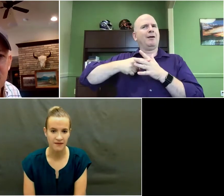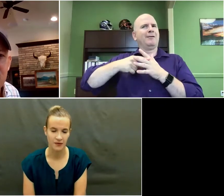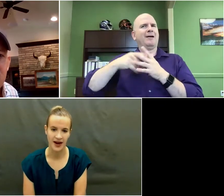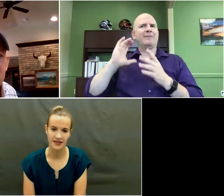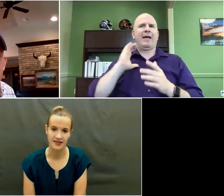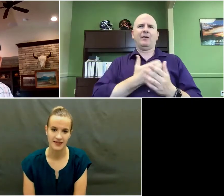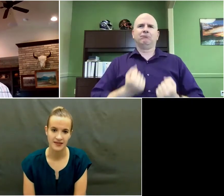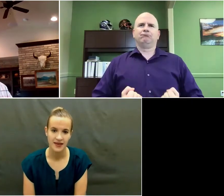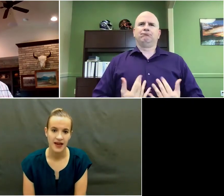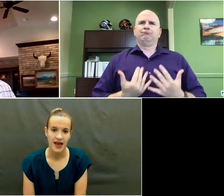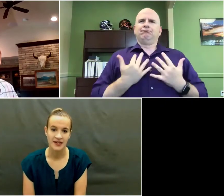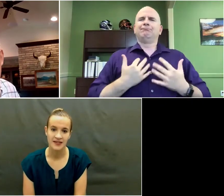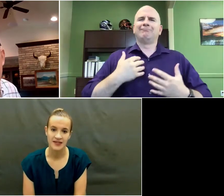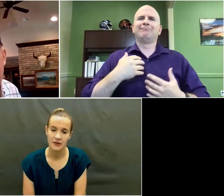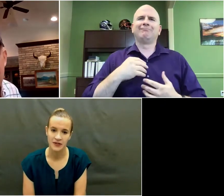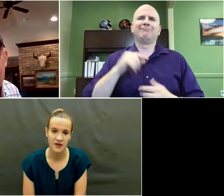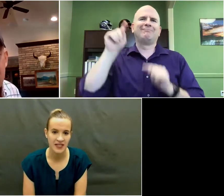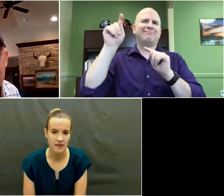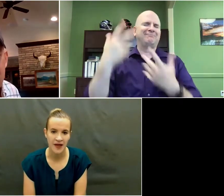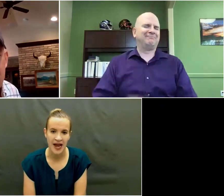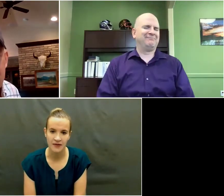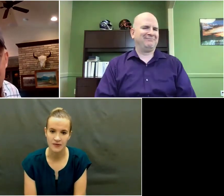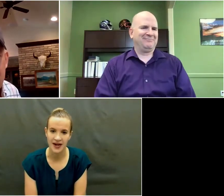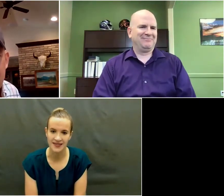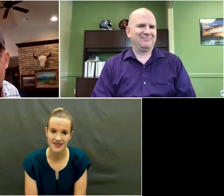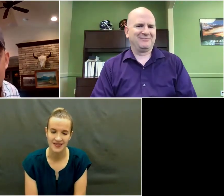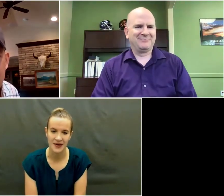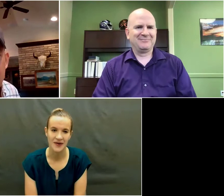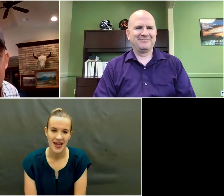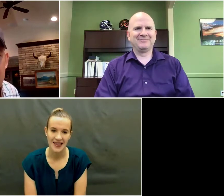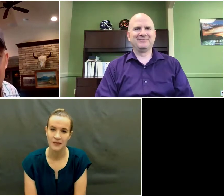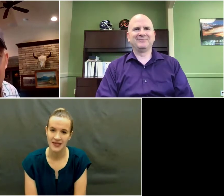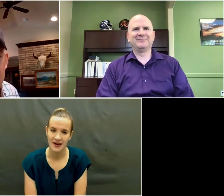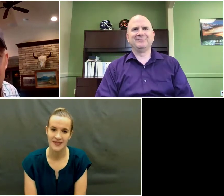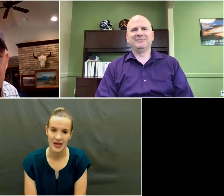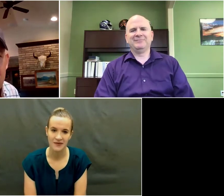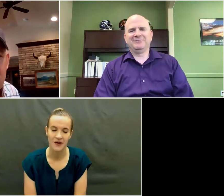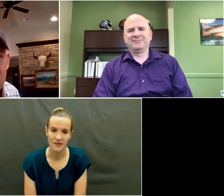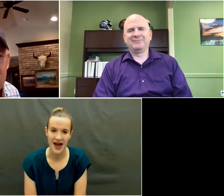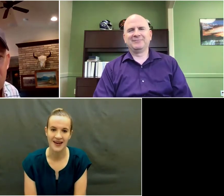for rights. And to ensure that people have those rights, so and that really all stemmed from that